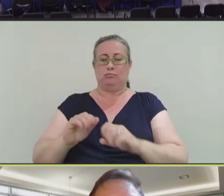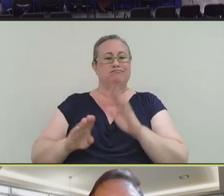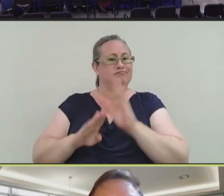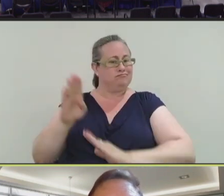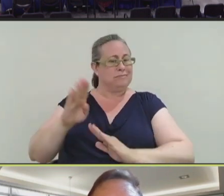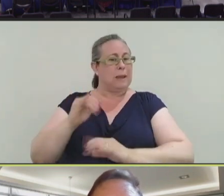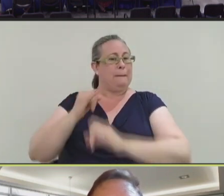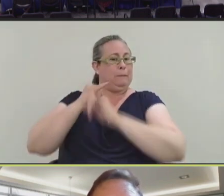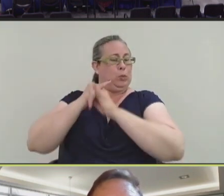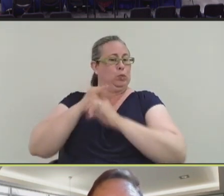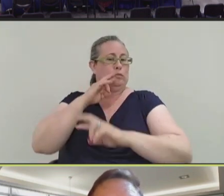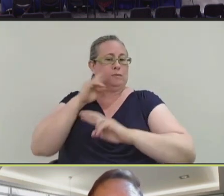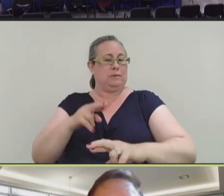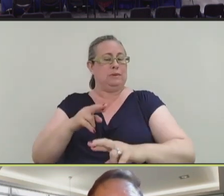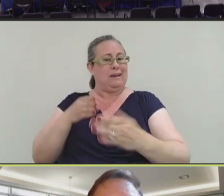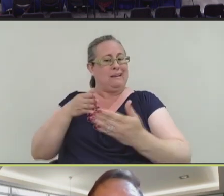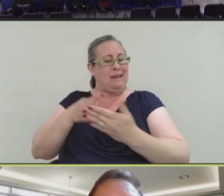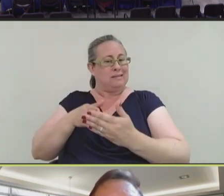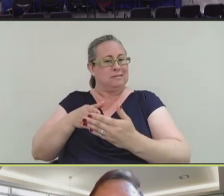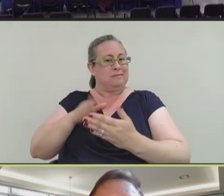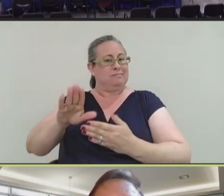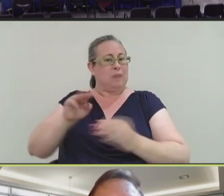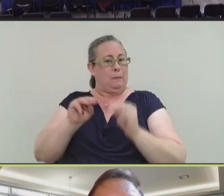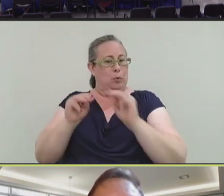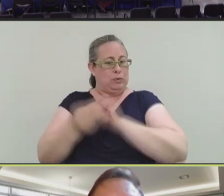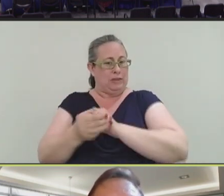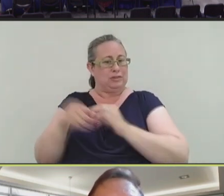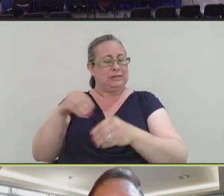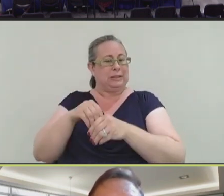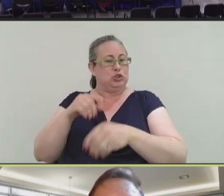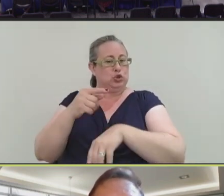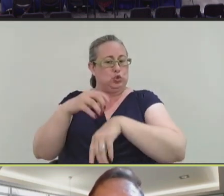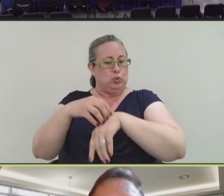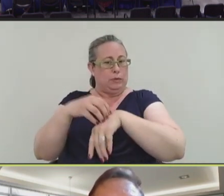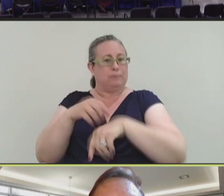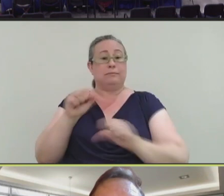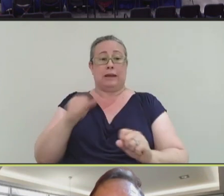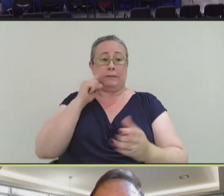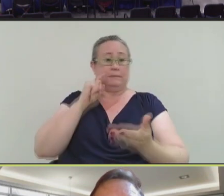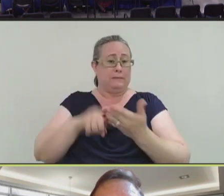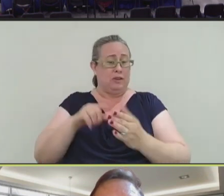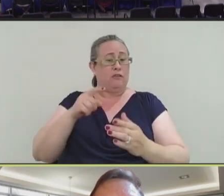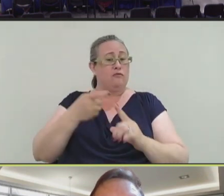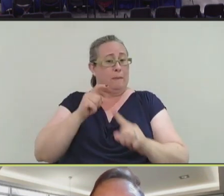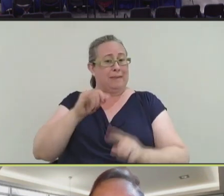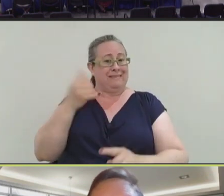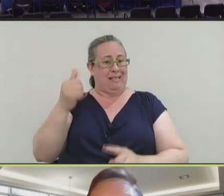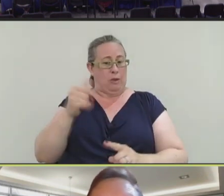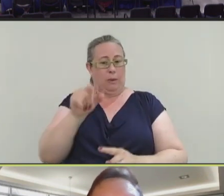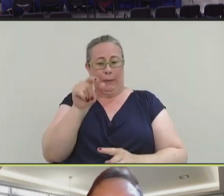against the mutations in their tumors. This can be seen by the yellow bars. And 50 percent of